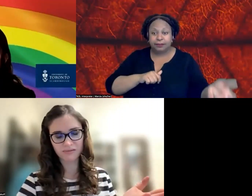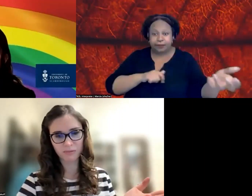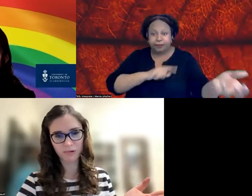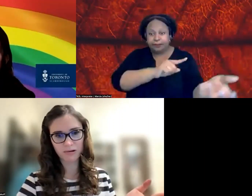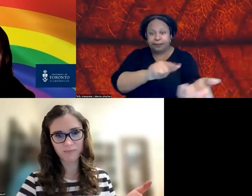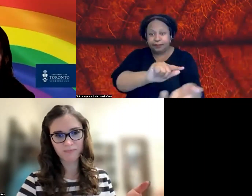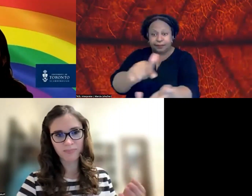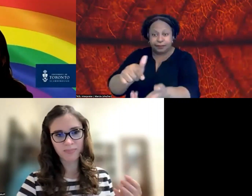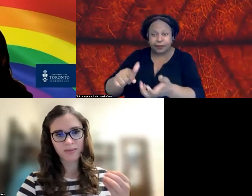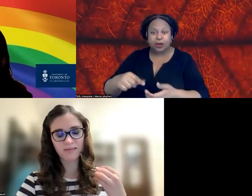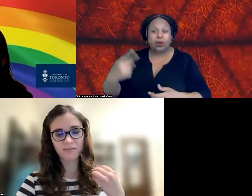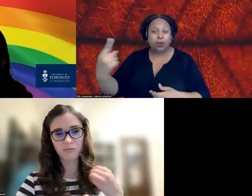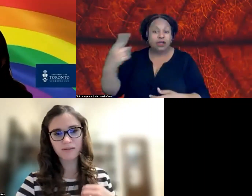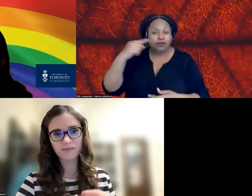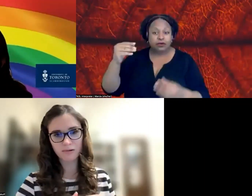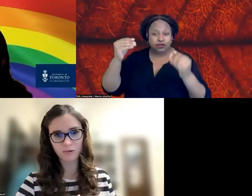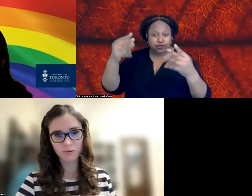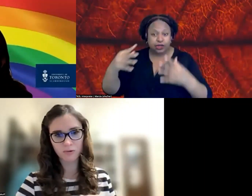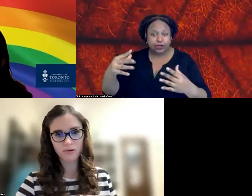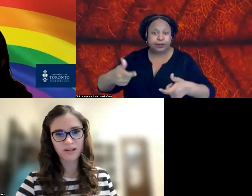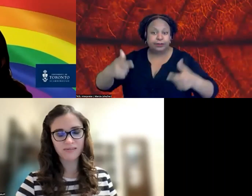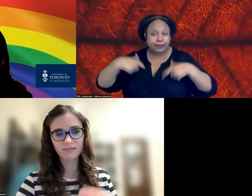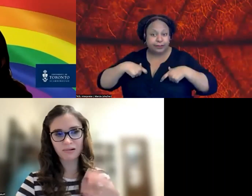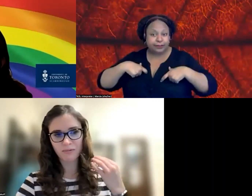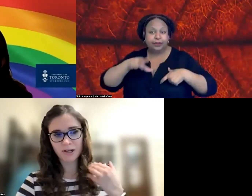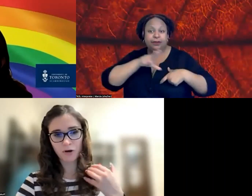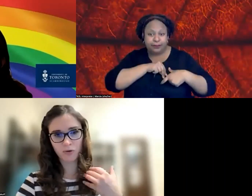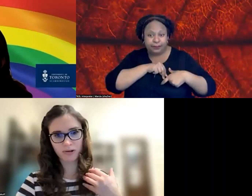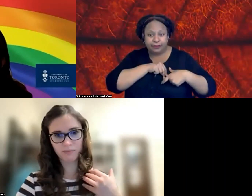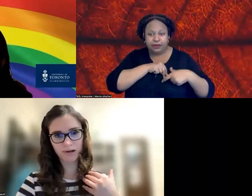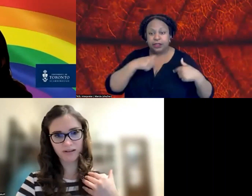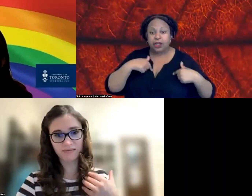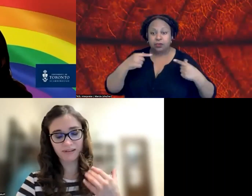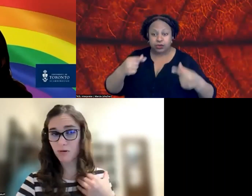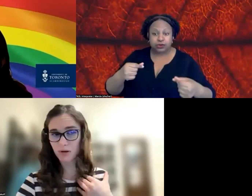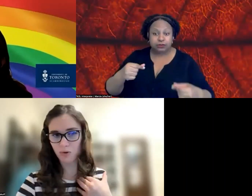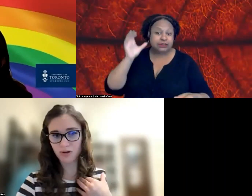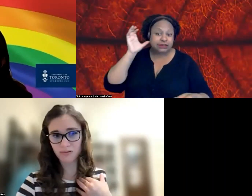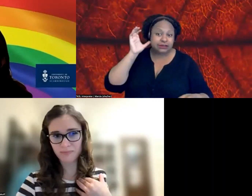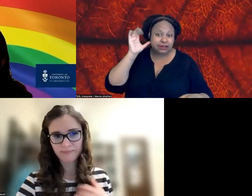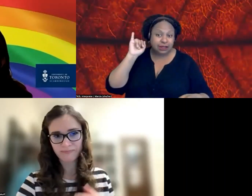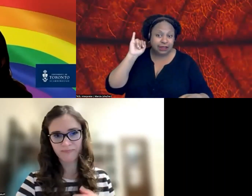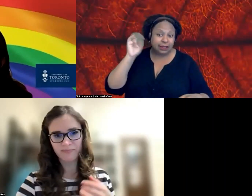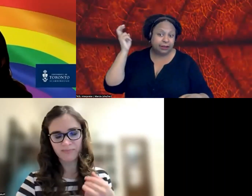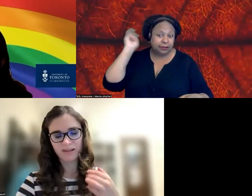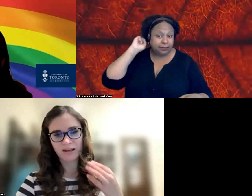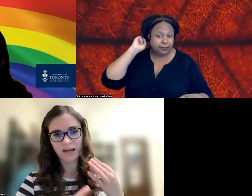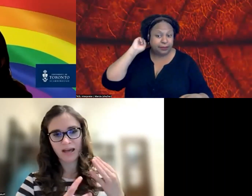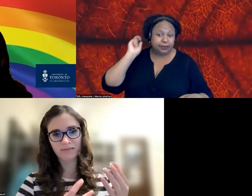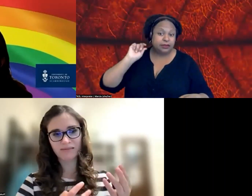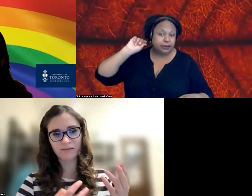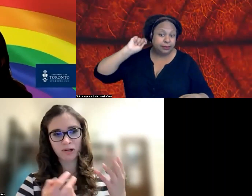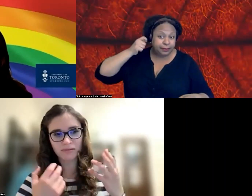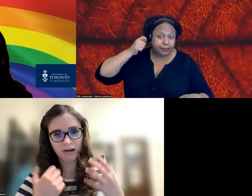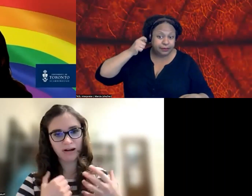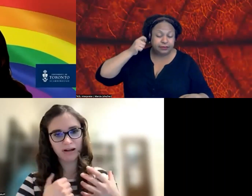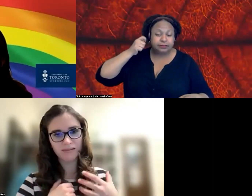to wear so what I do is, I turn my cochlear implant to telecoil, and so what it does is